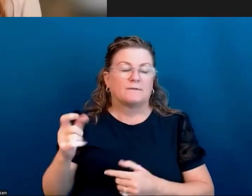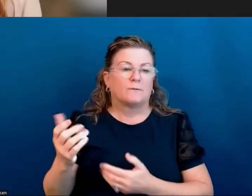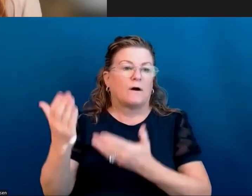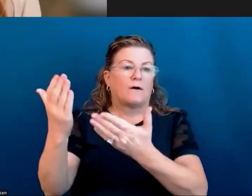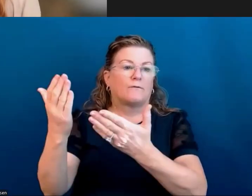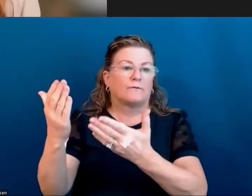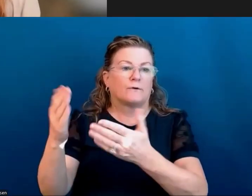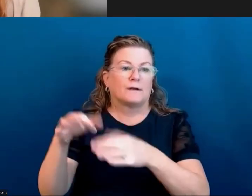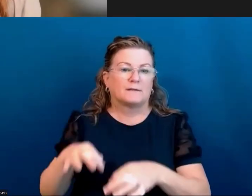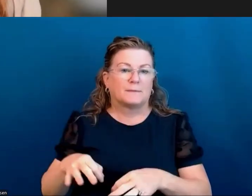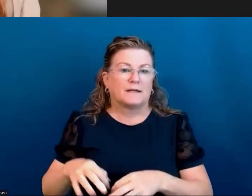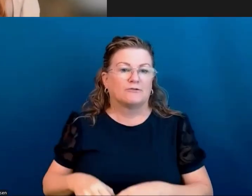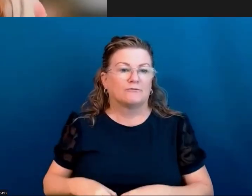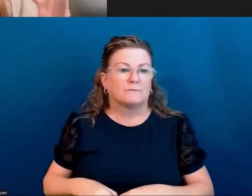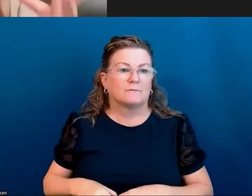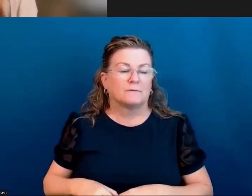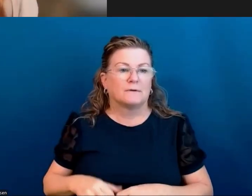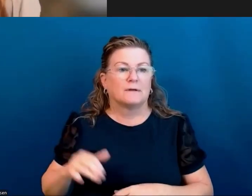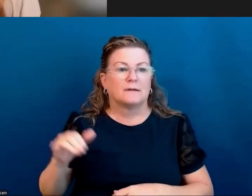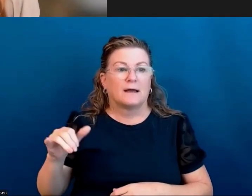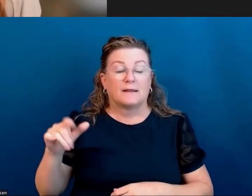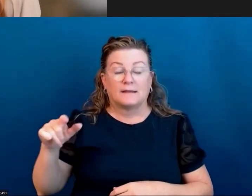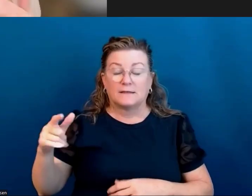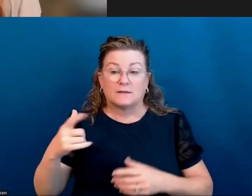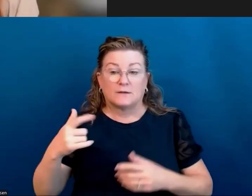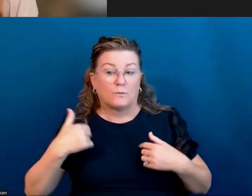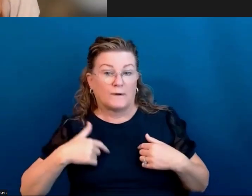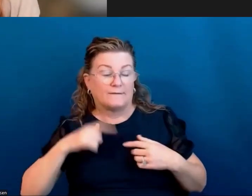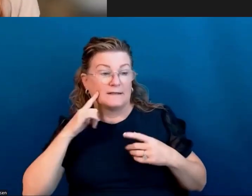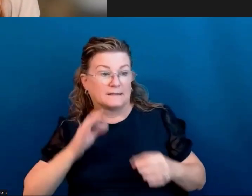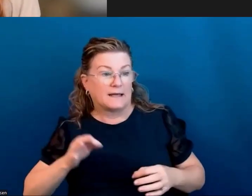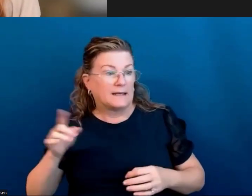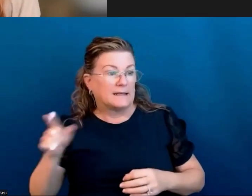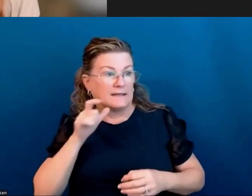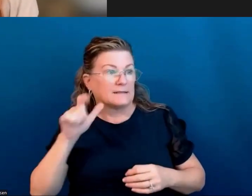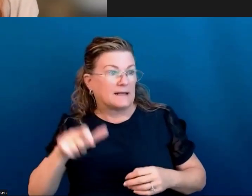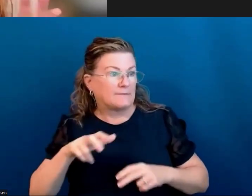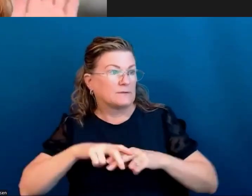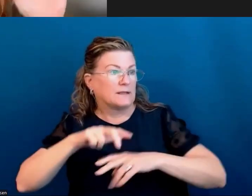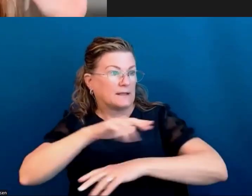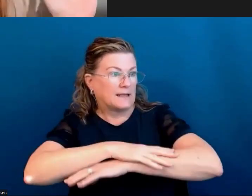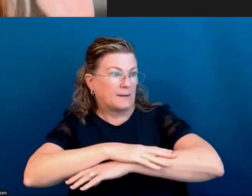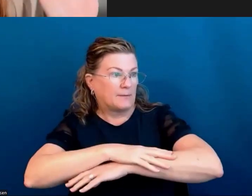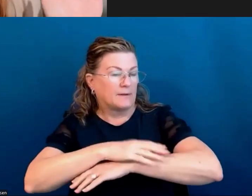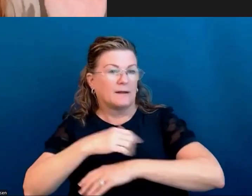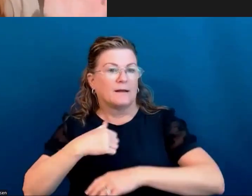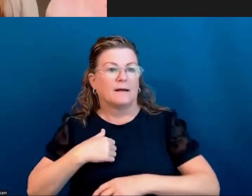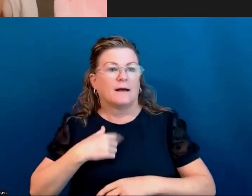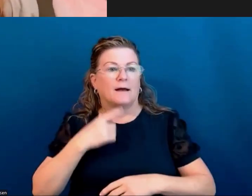explanation, like this is what we've chosen. Was in he doesn't have to sit at the table. I tell them to blame me all the time.